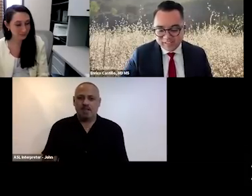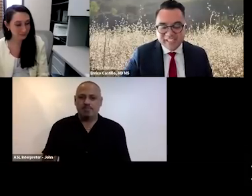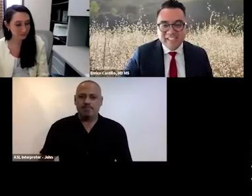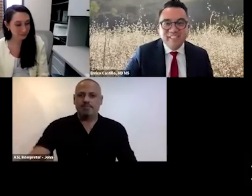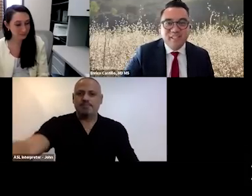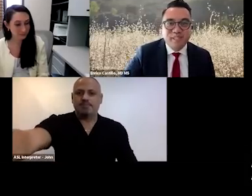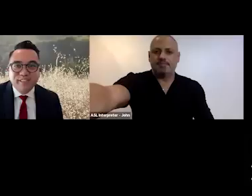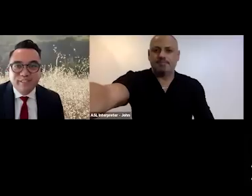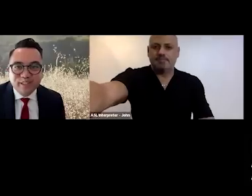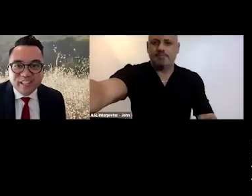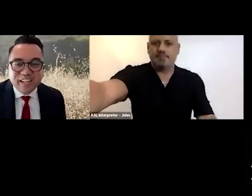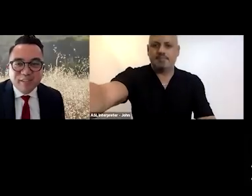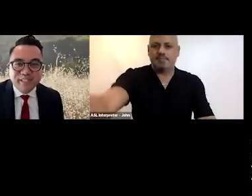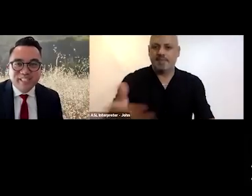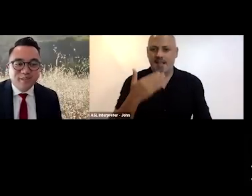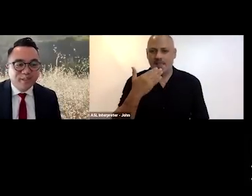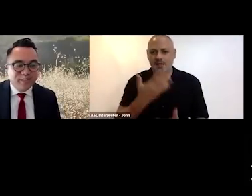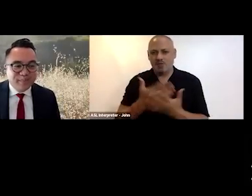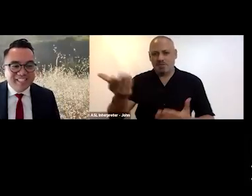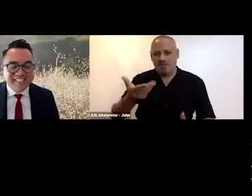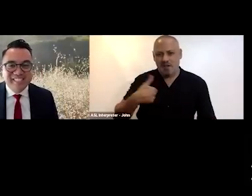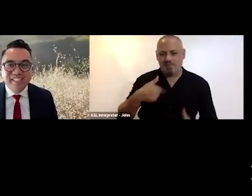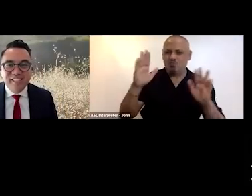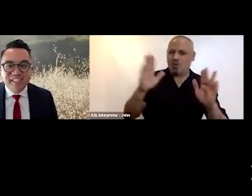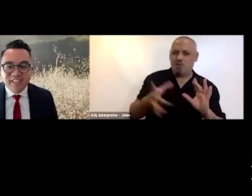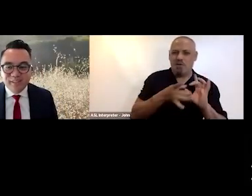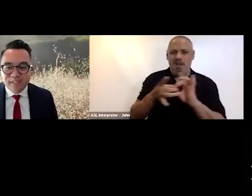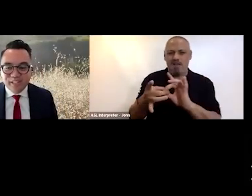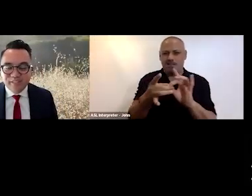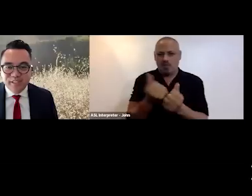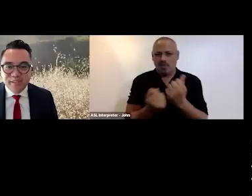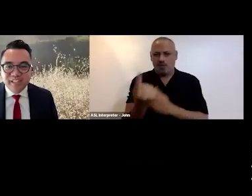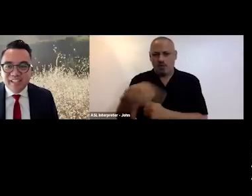Great, thank you so much for having me. It's so wonderful to be connected with all of you.